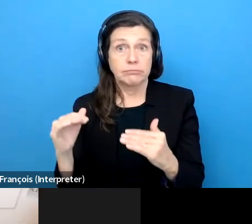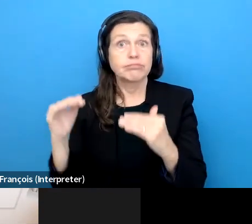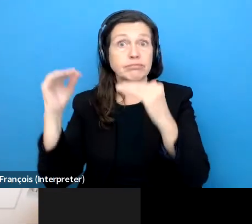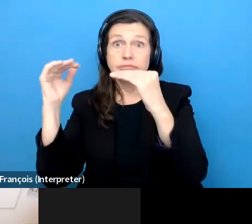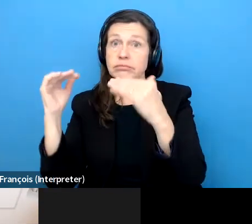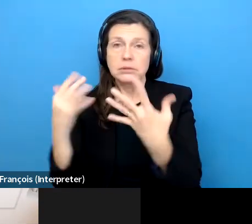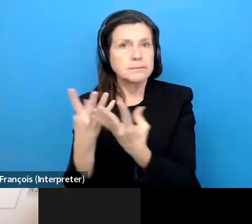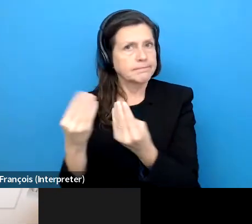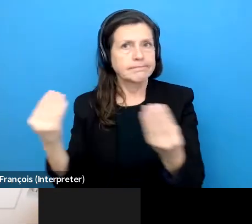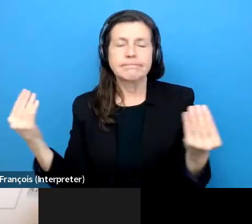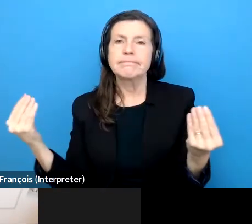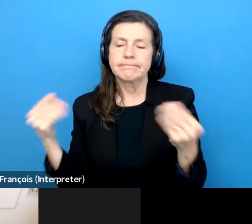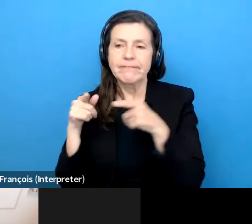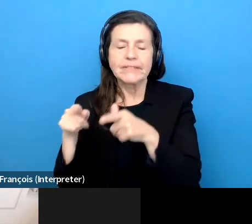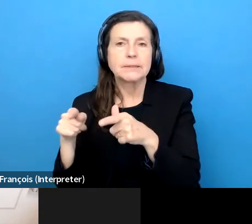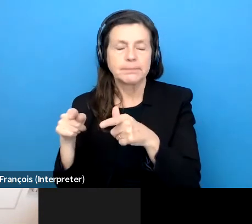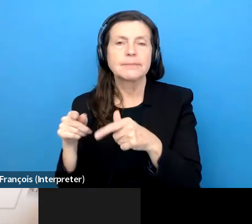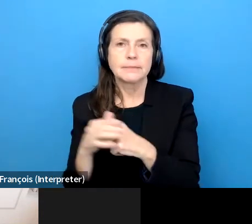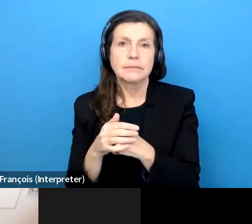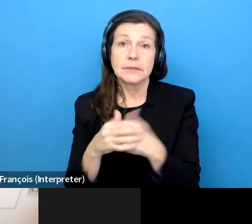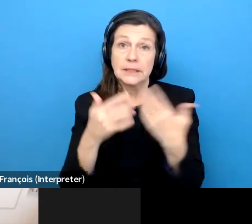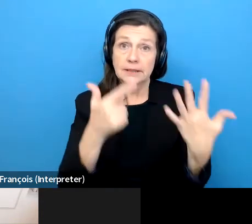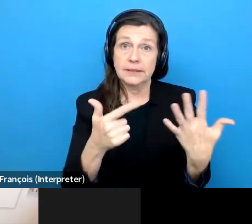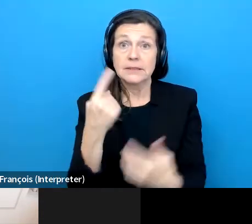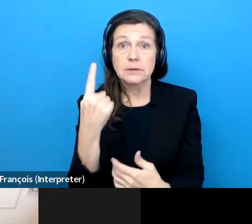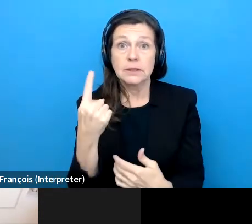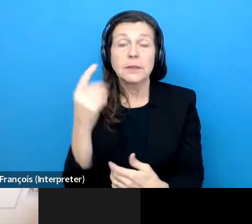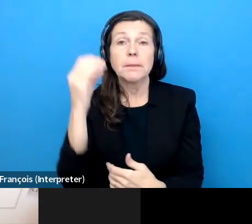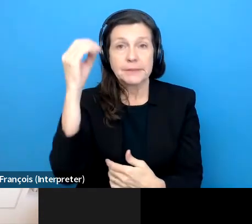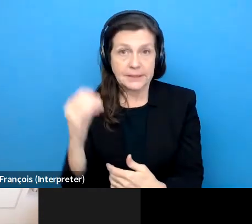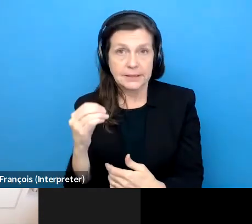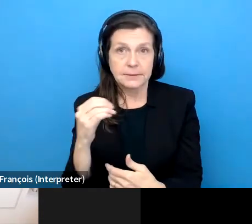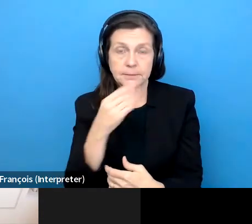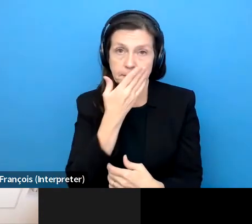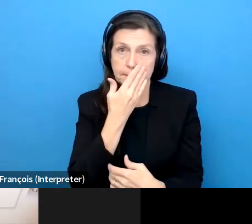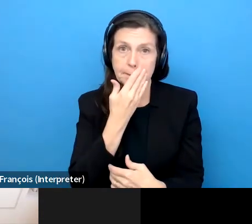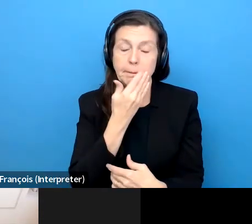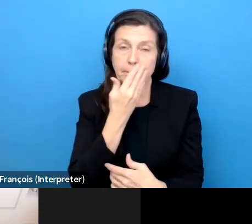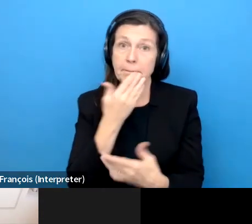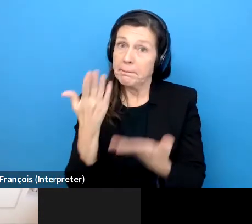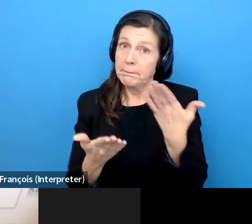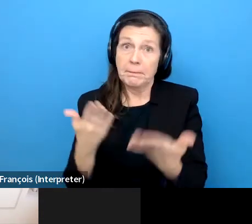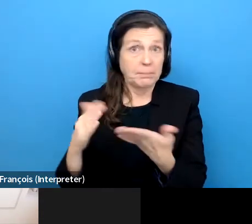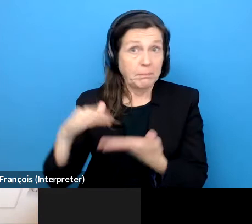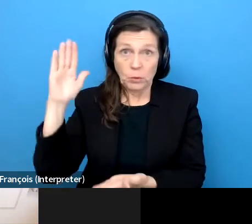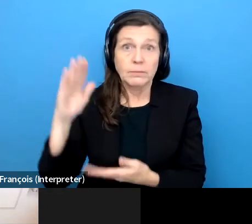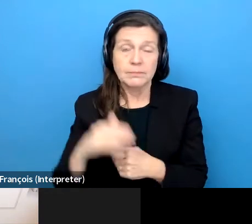It was said 71%. I would say, it is even higher based on my experience